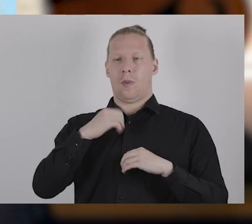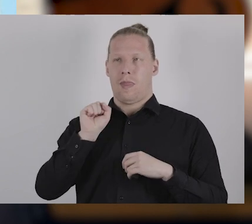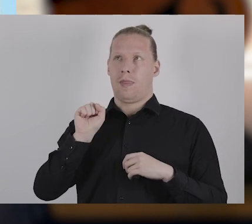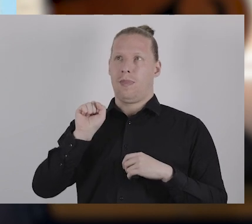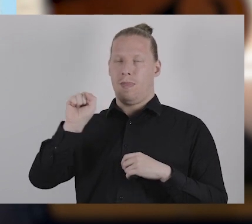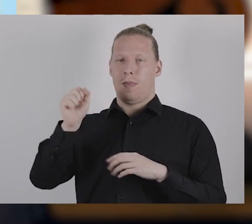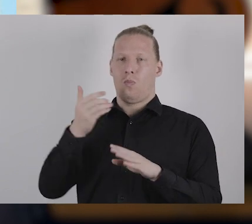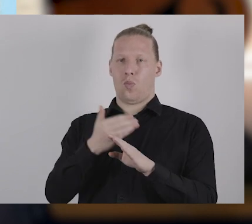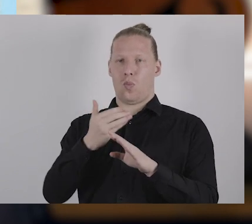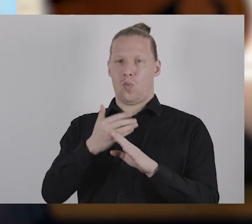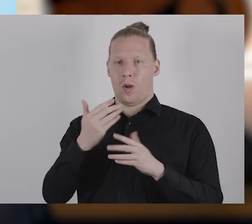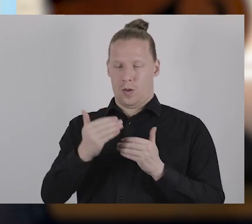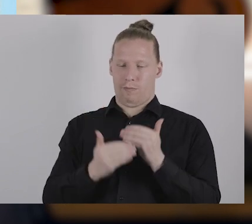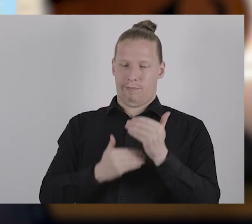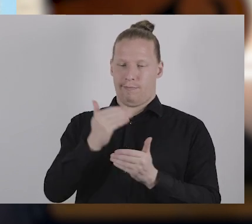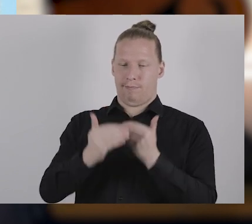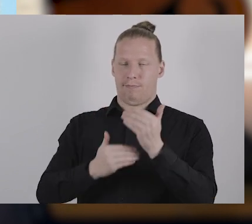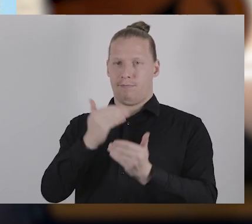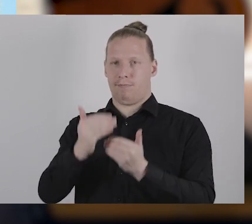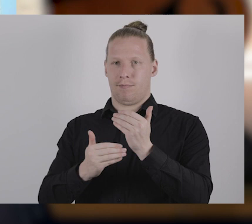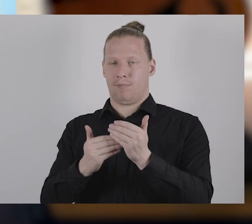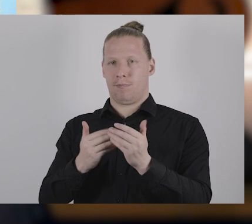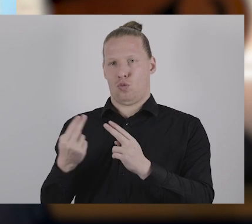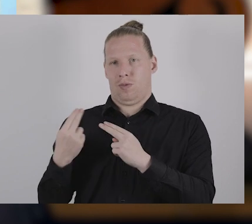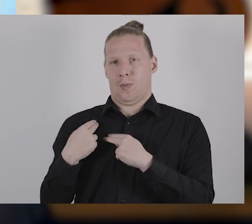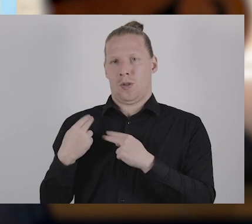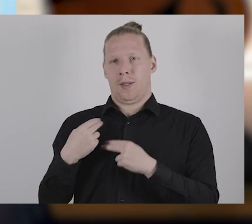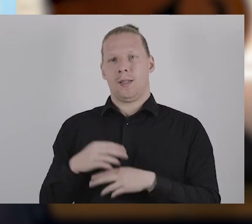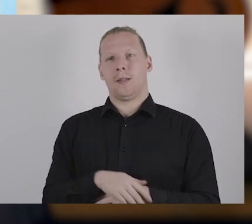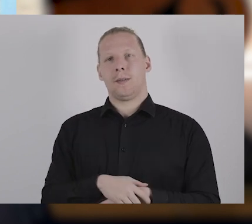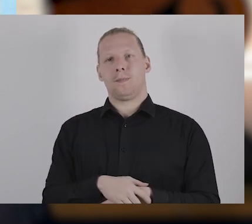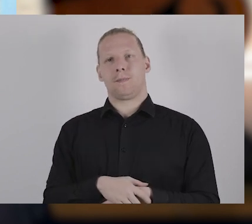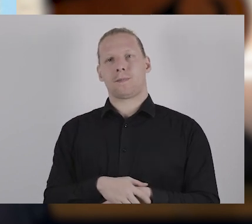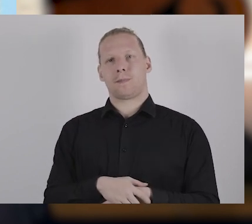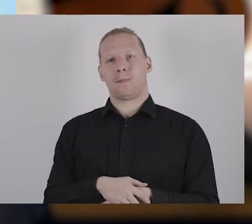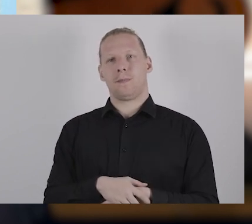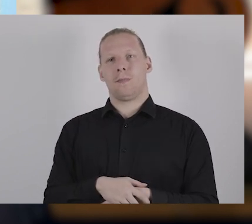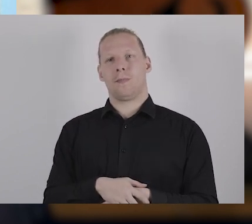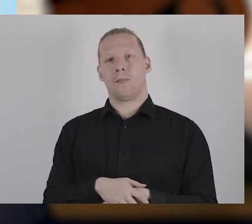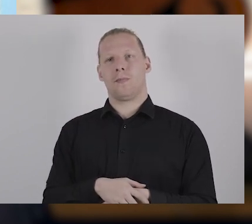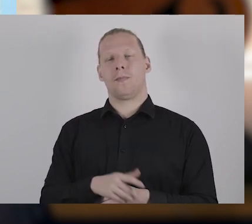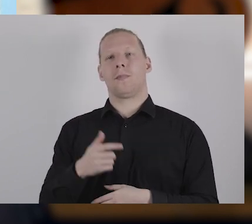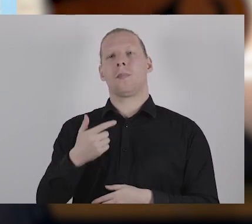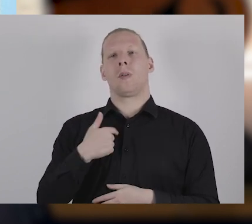mentoring, inspiring and motivating others to do their best. I applaud you all for your talent